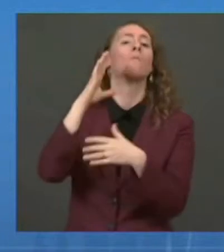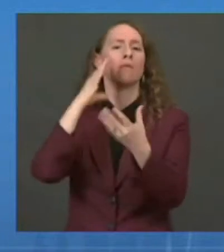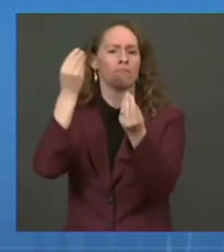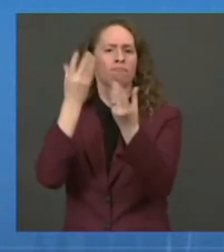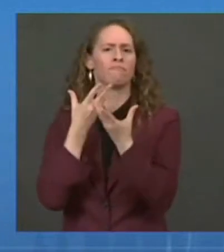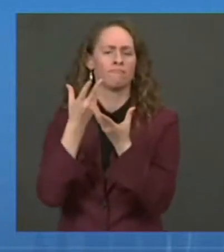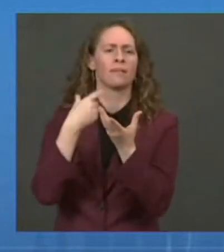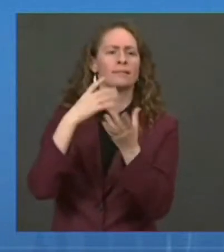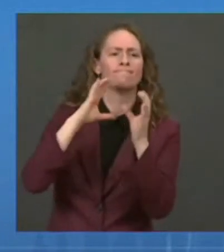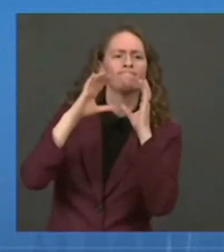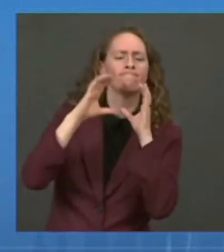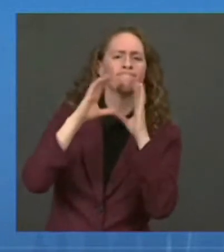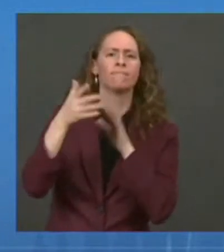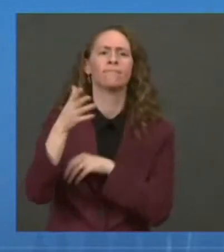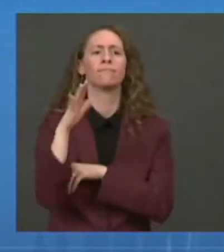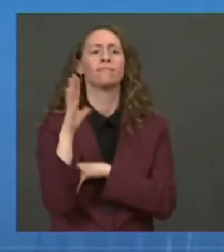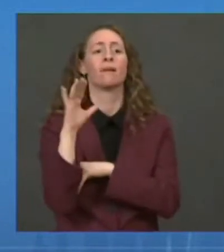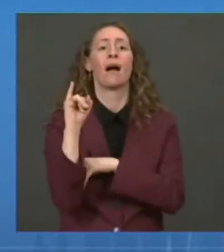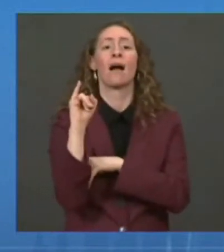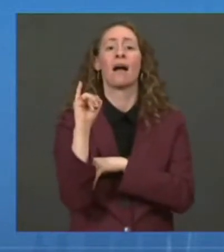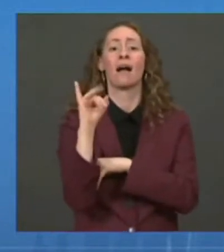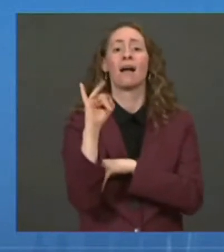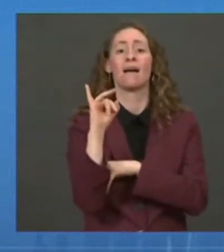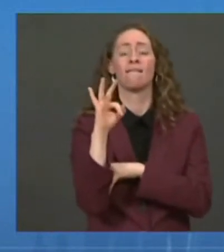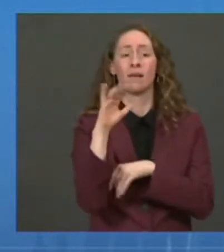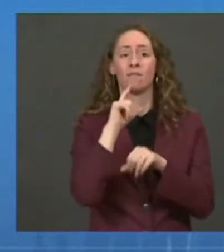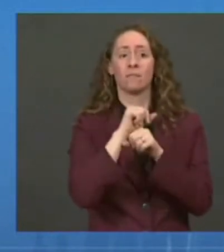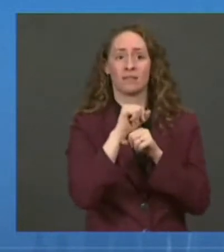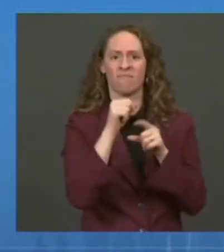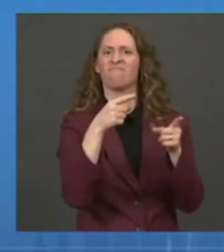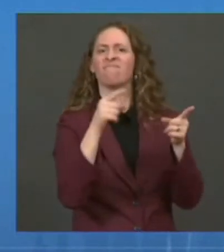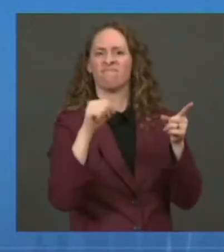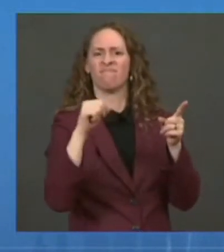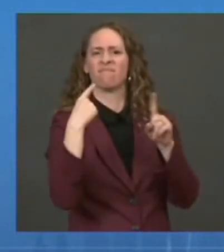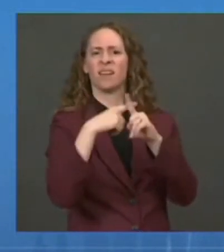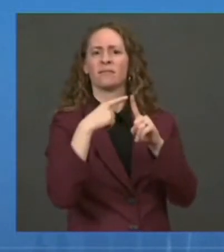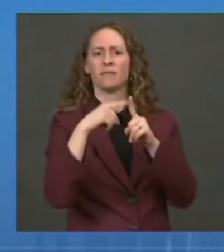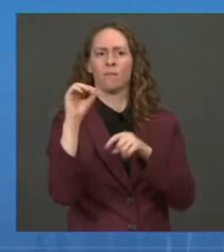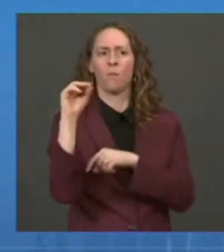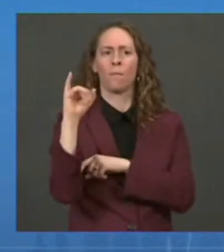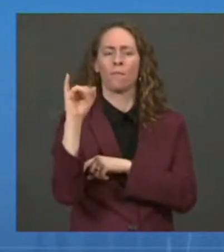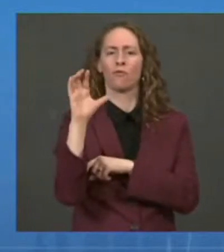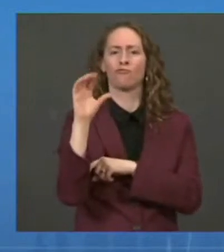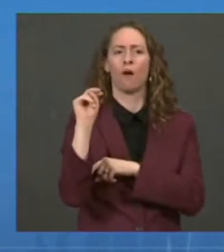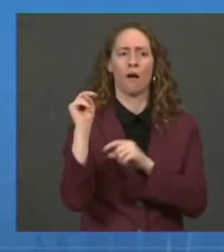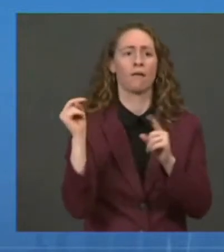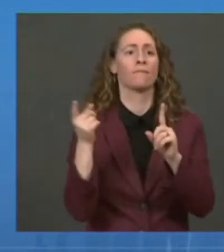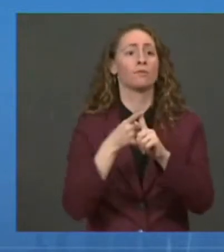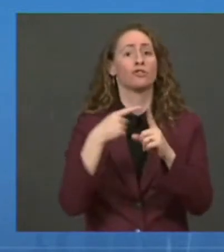TRACING OF THOSE NEWLY DIAGNOSED CASES OF OMICRON, TO